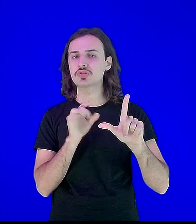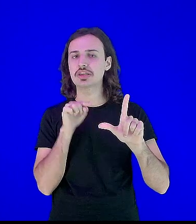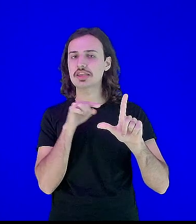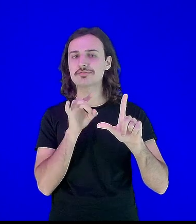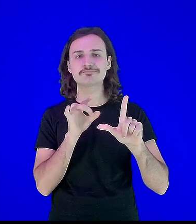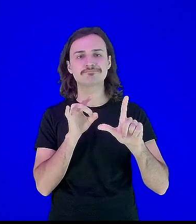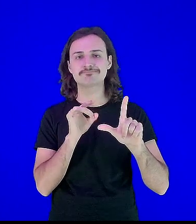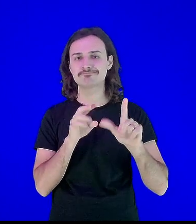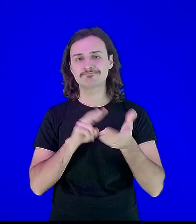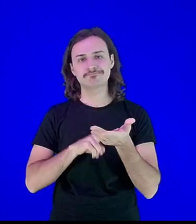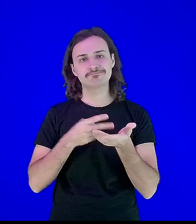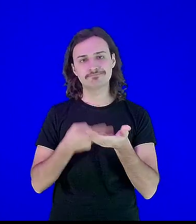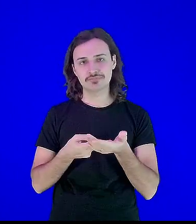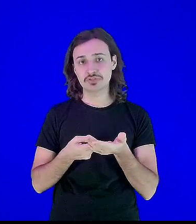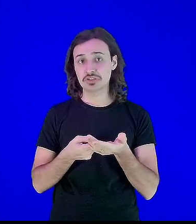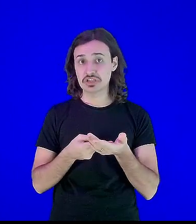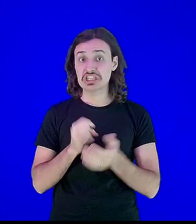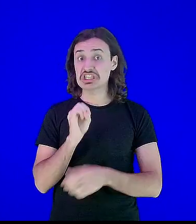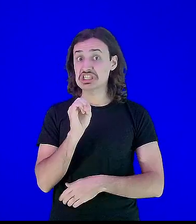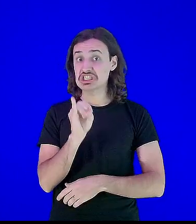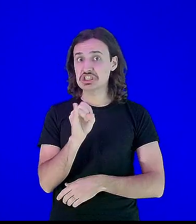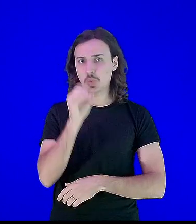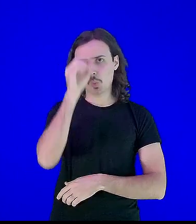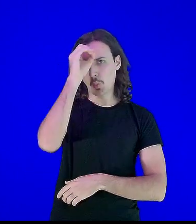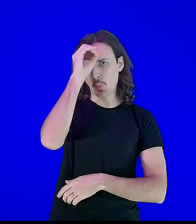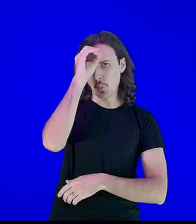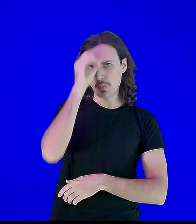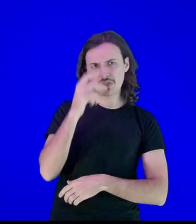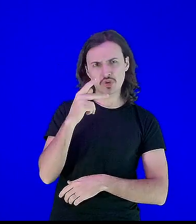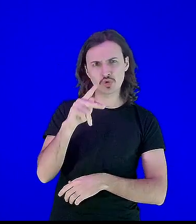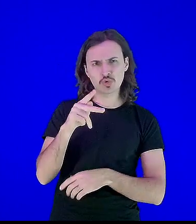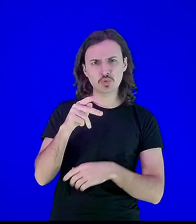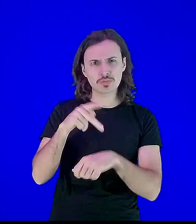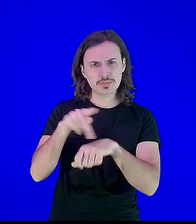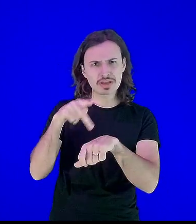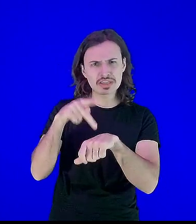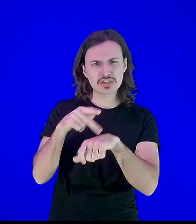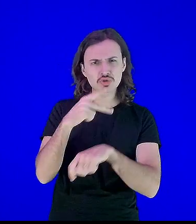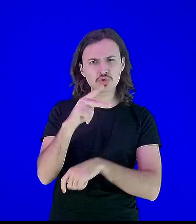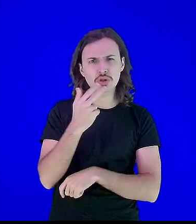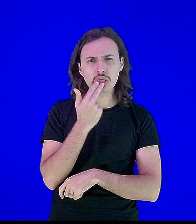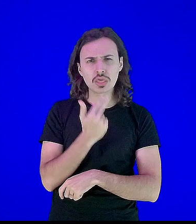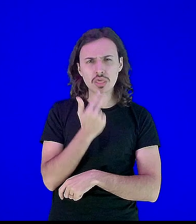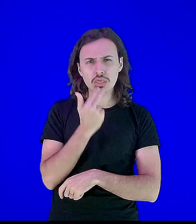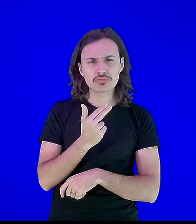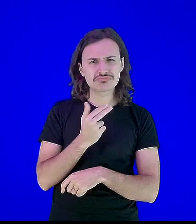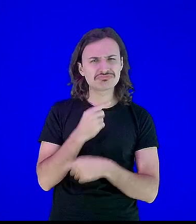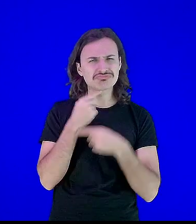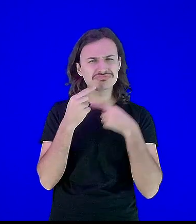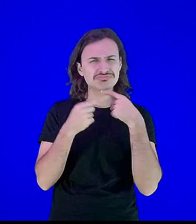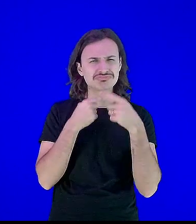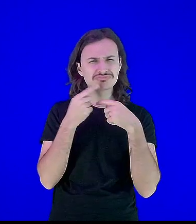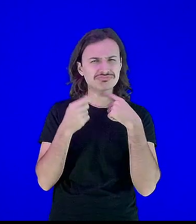translate everything to your language, it will default to English okay